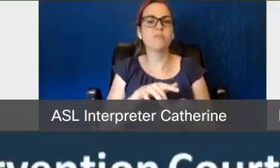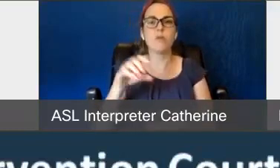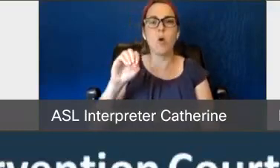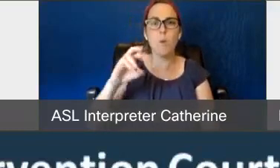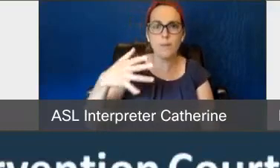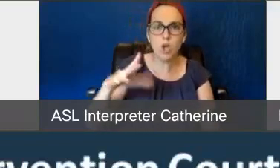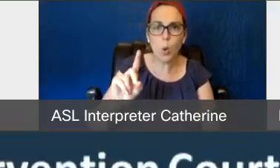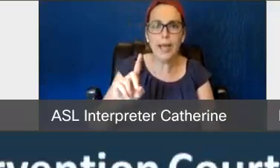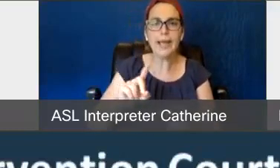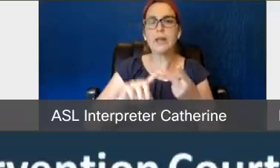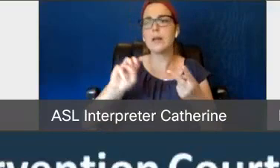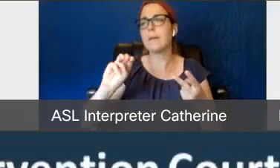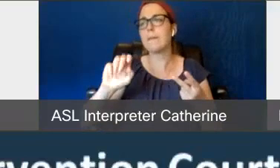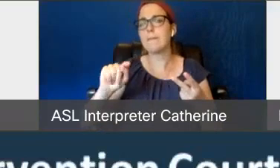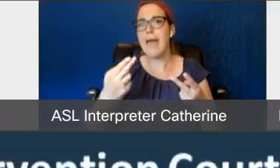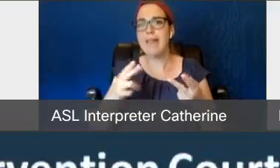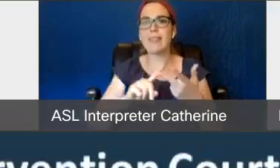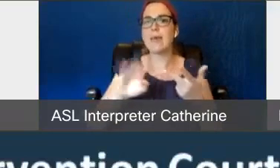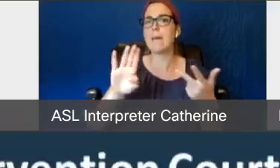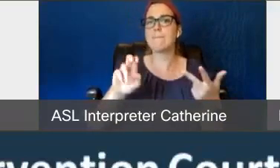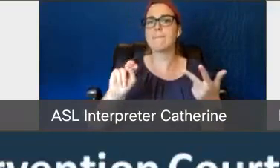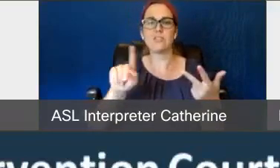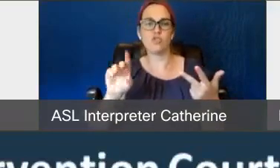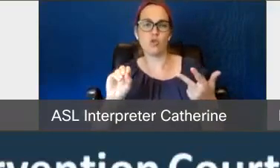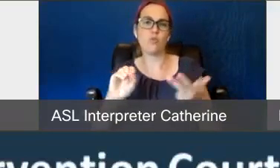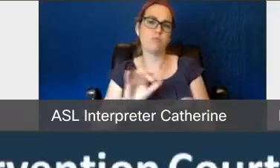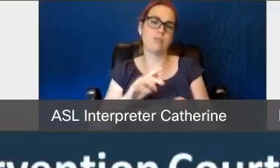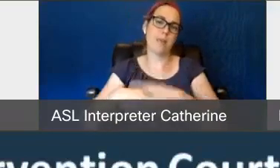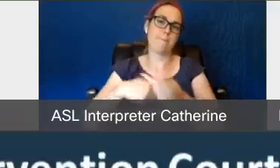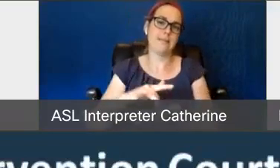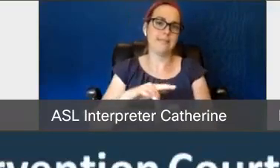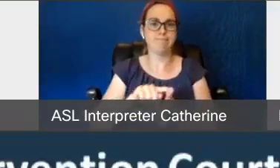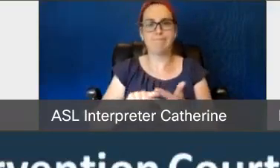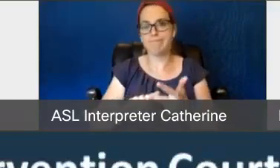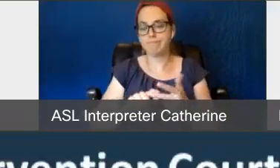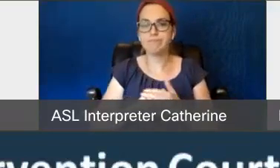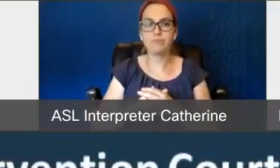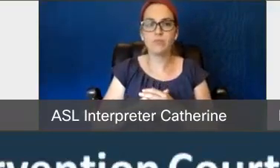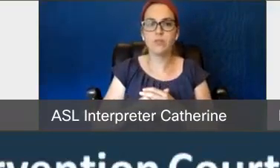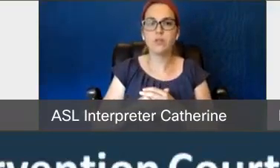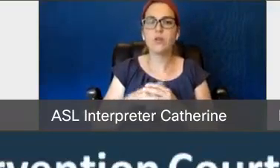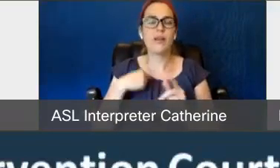so I'm going to move on for time sake and move out of here. And I think Dr. Marlowe hit the nail on the head